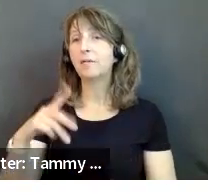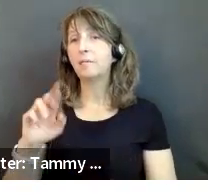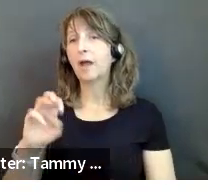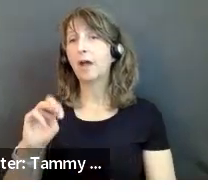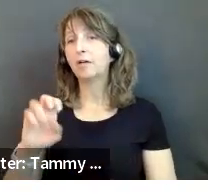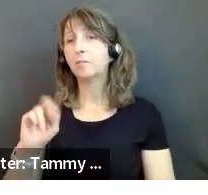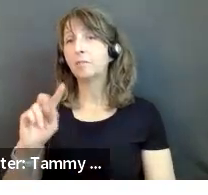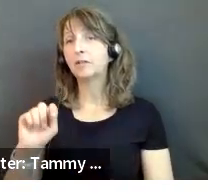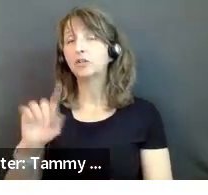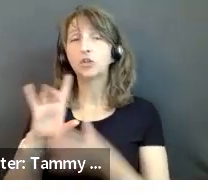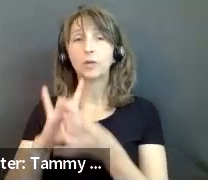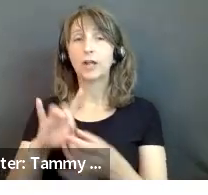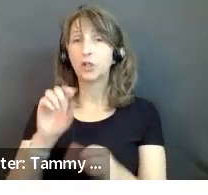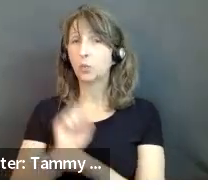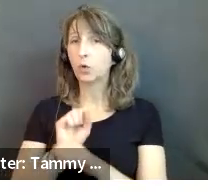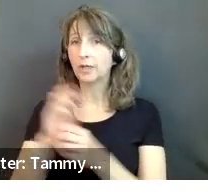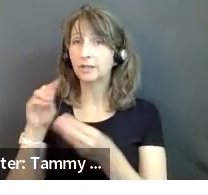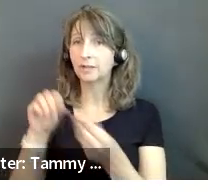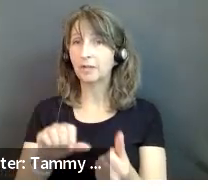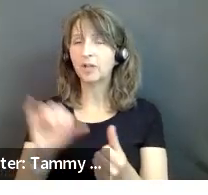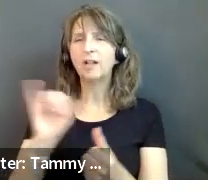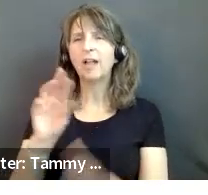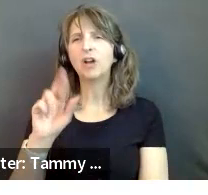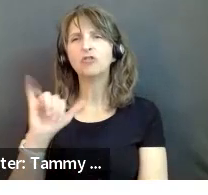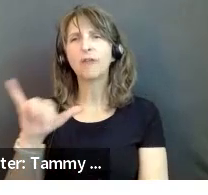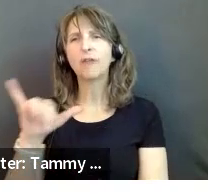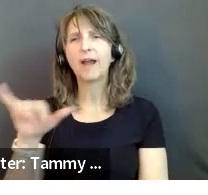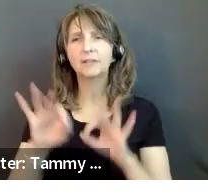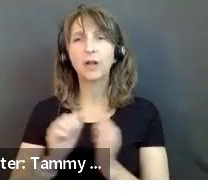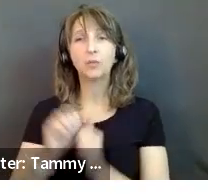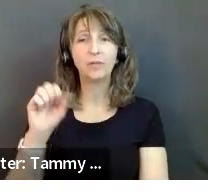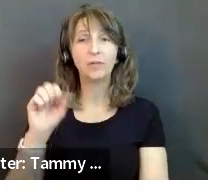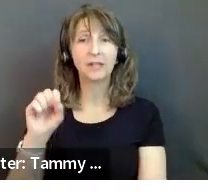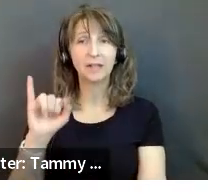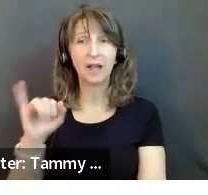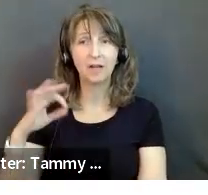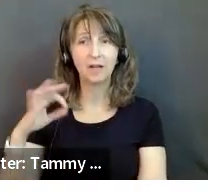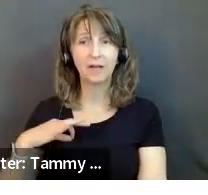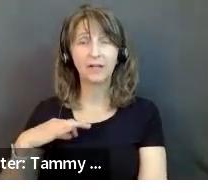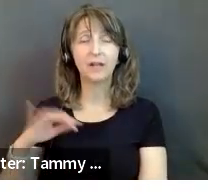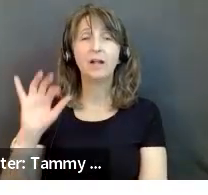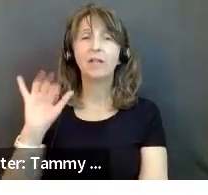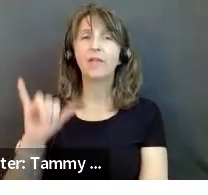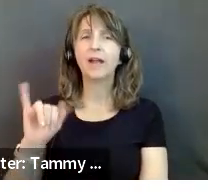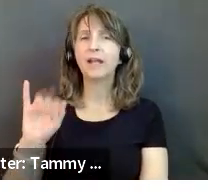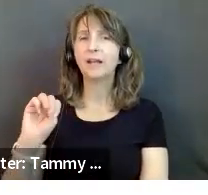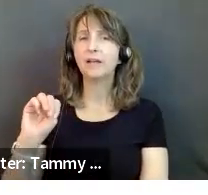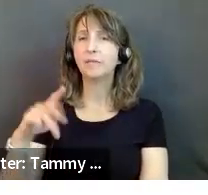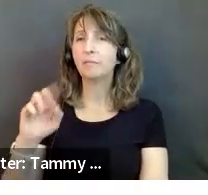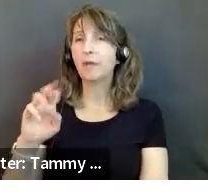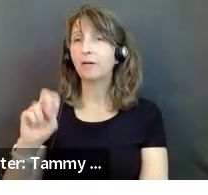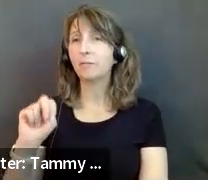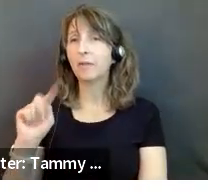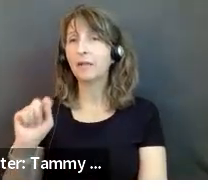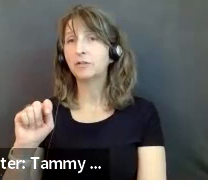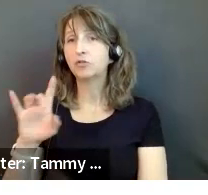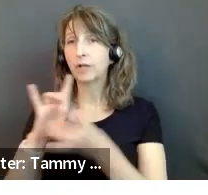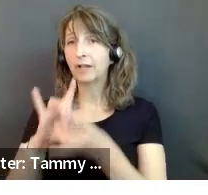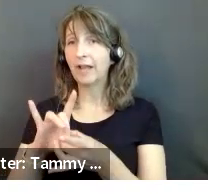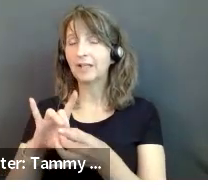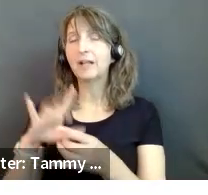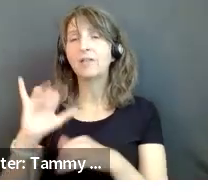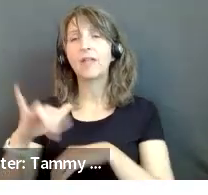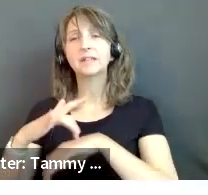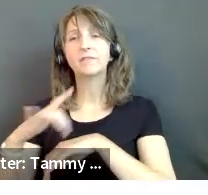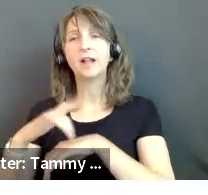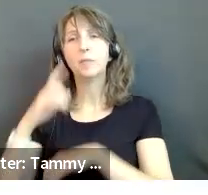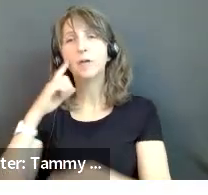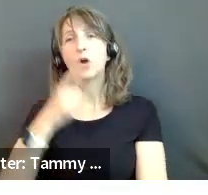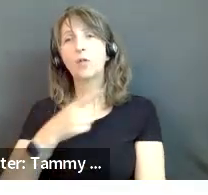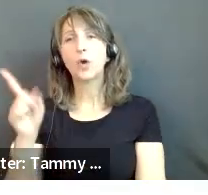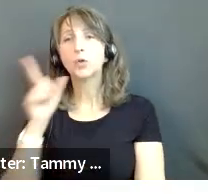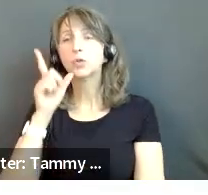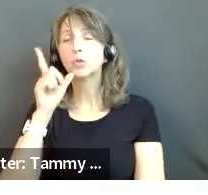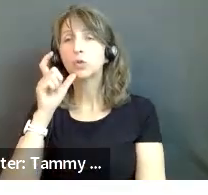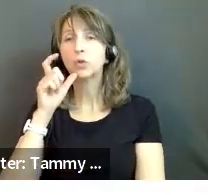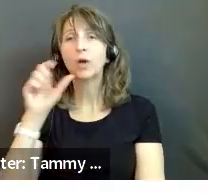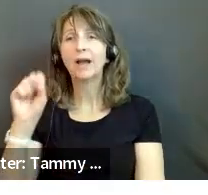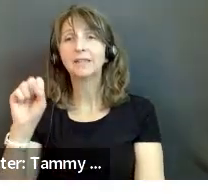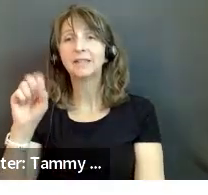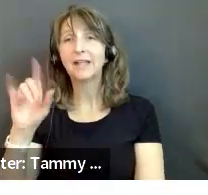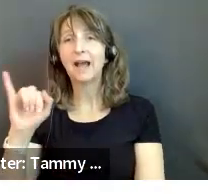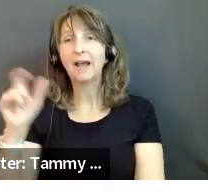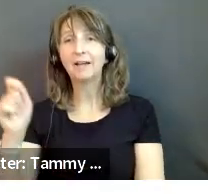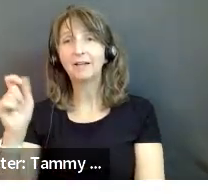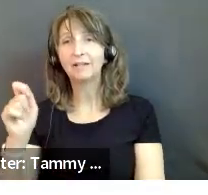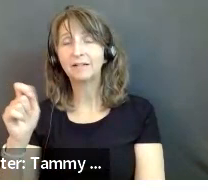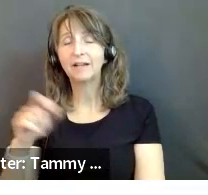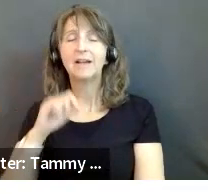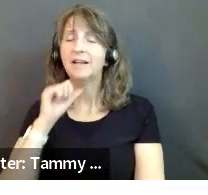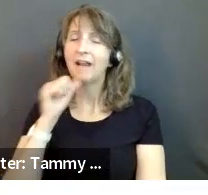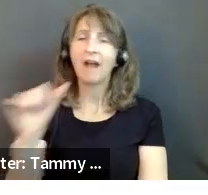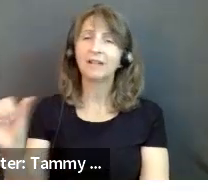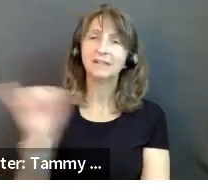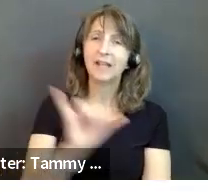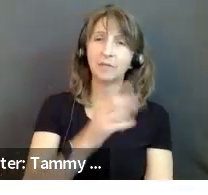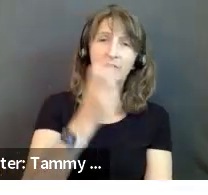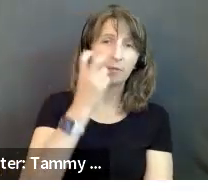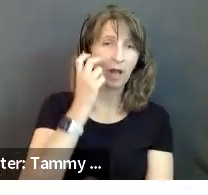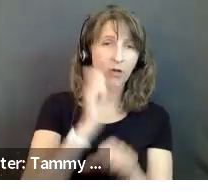The impairment related work expenses are available to those on SSDI. Not the blind work expenses, that were available for SSI.